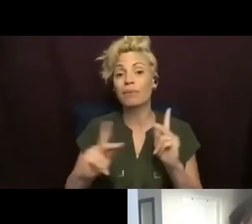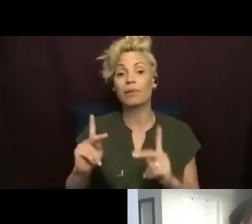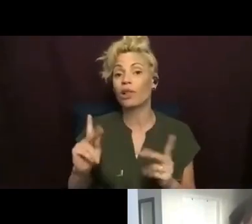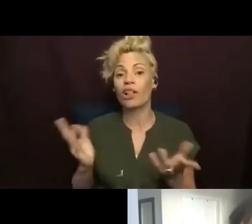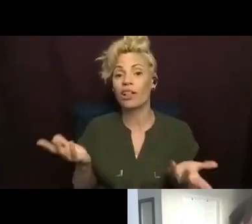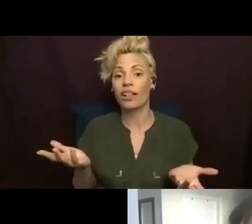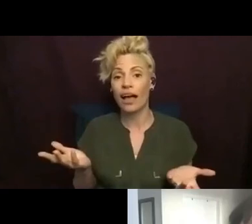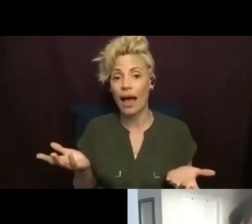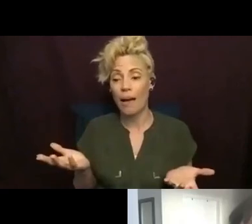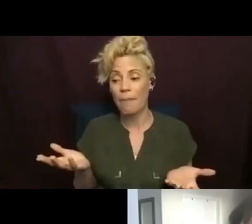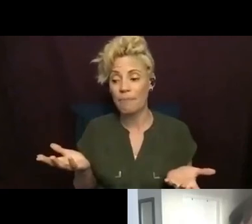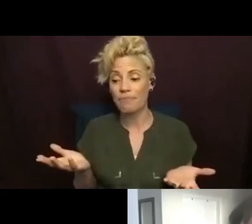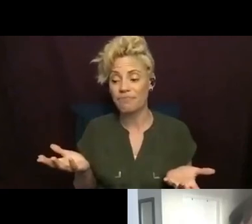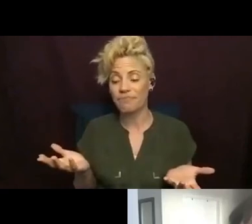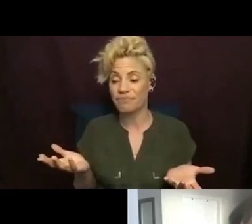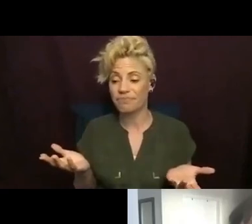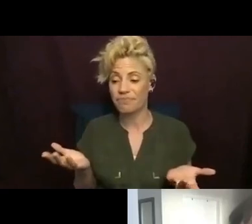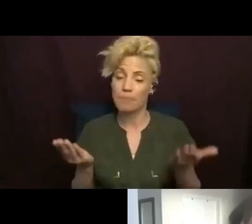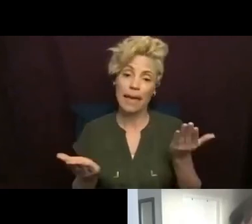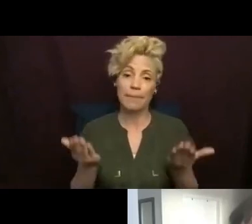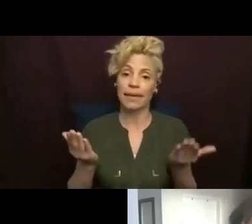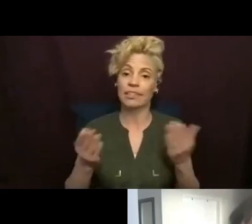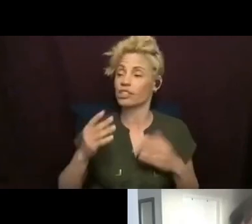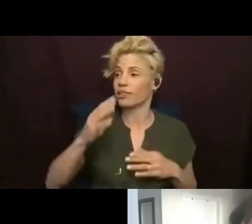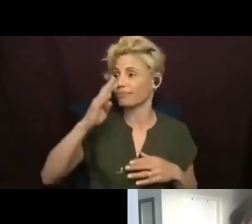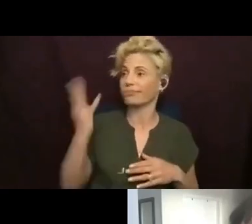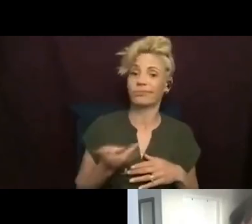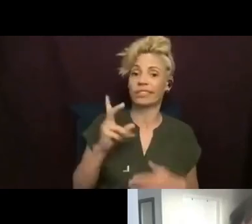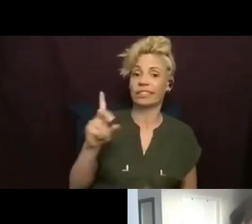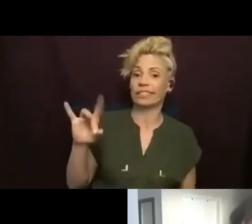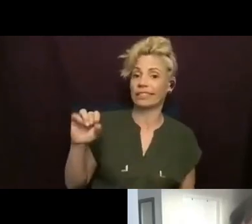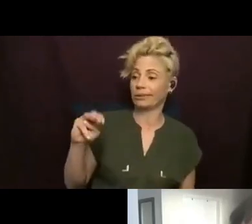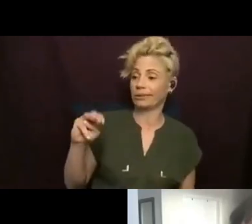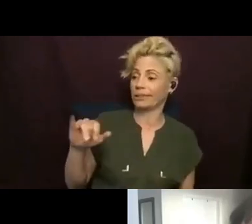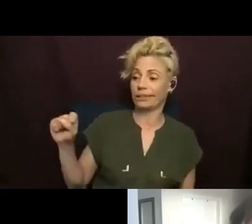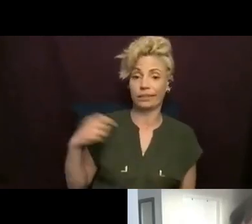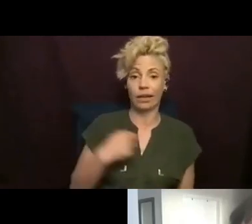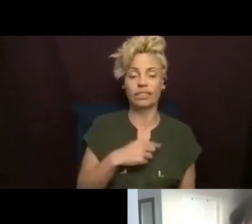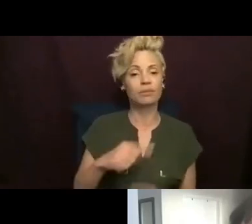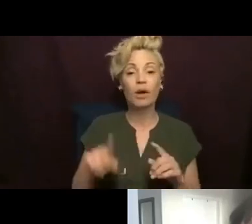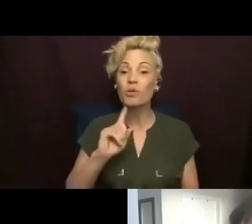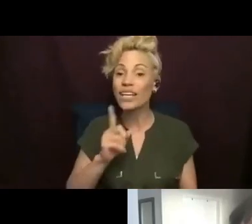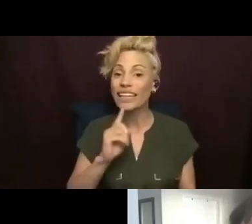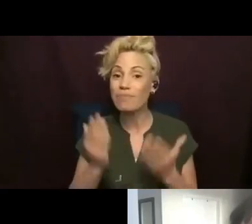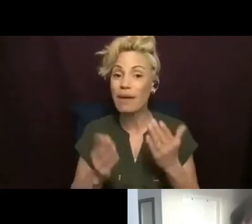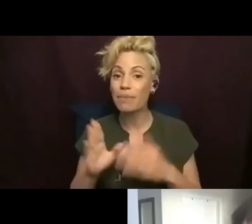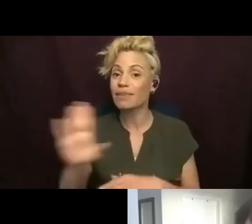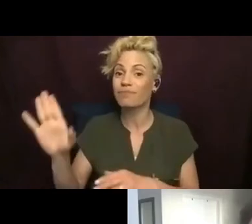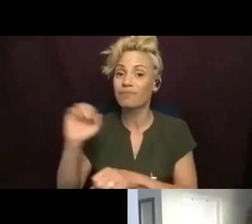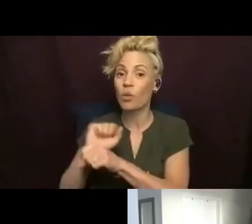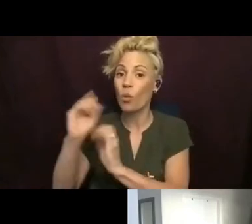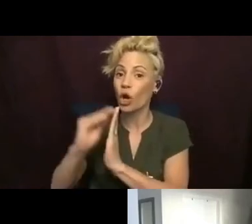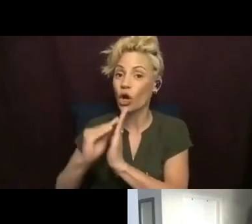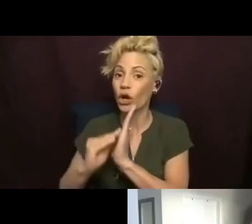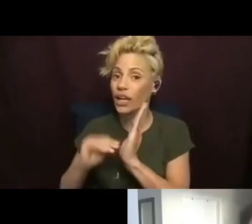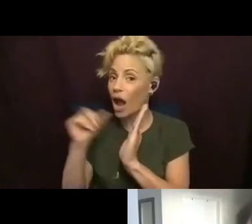but it may be that our work isn't ready yet. And we just need to get more readers